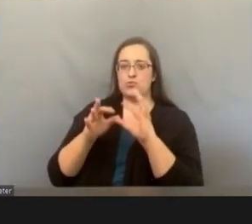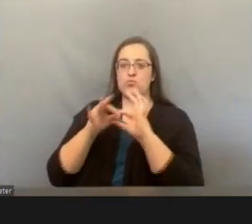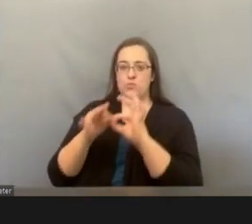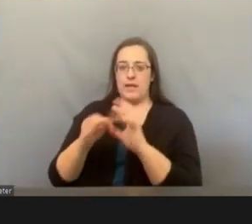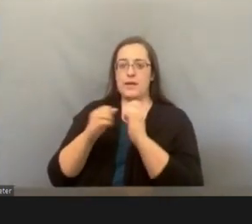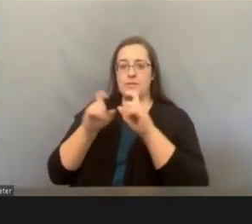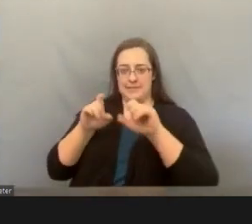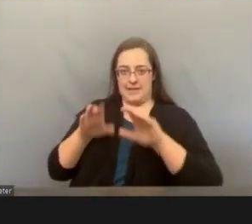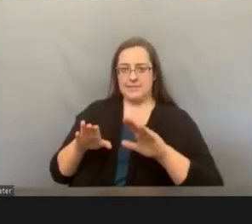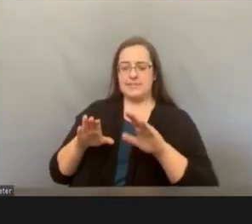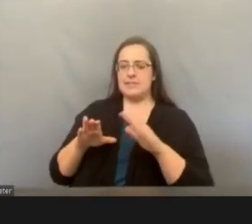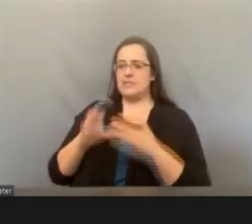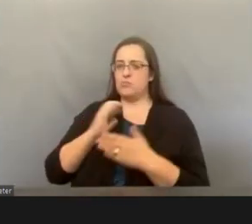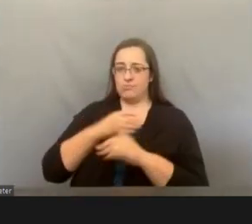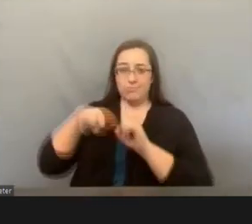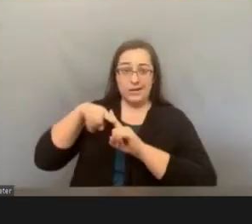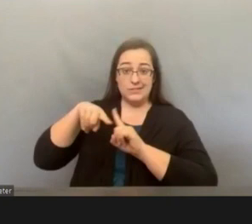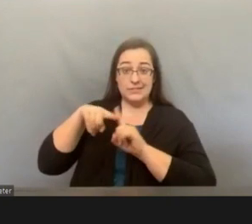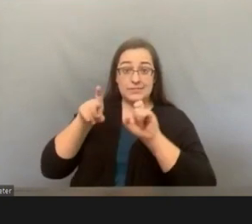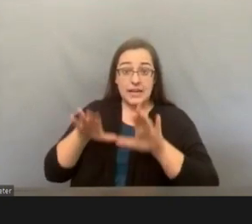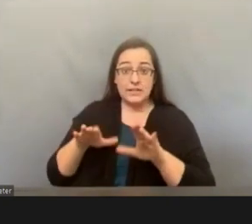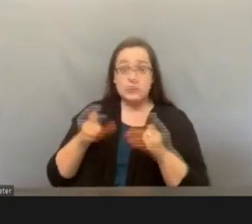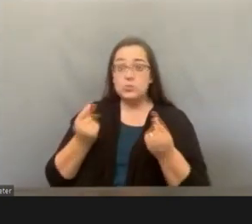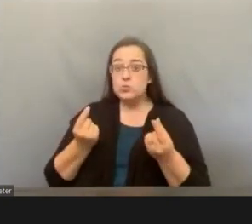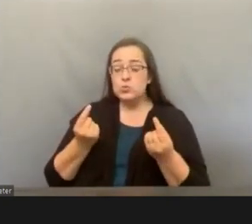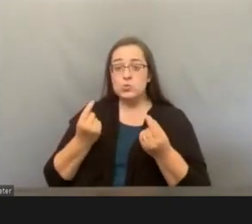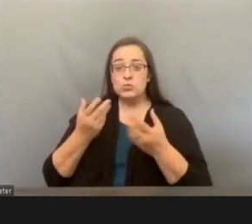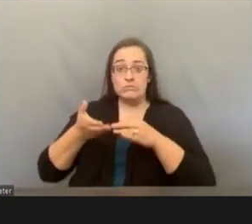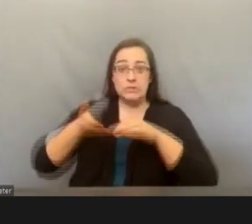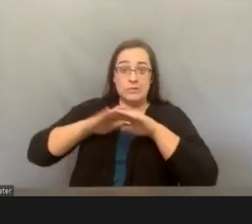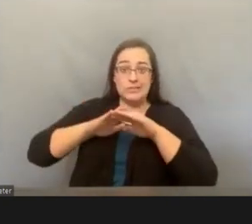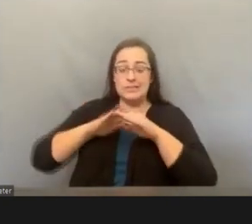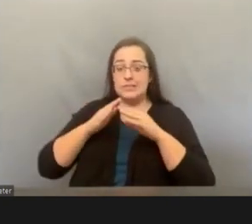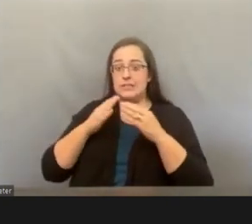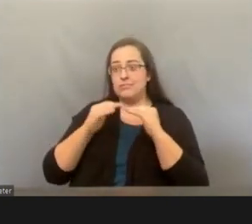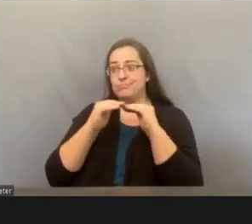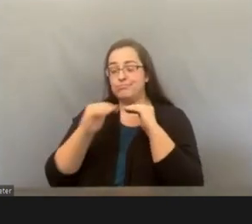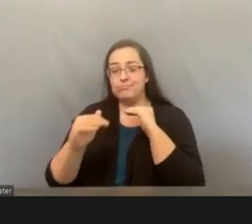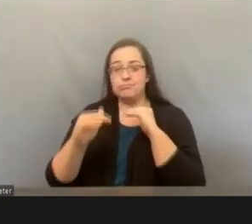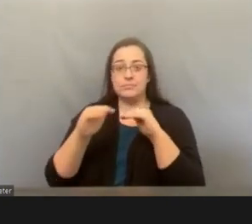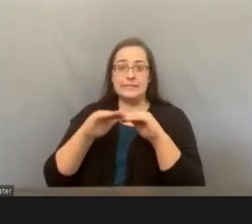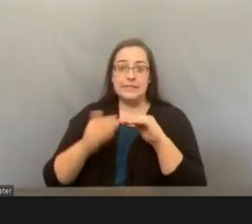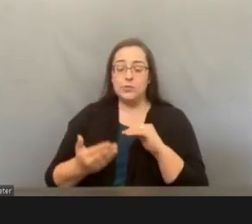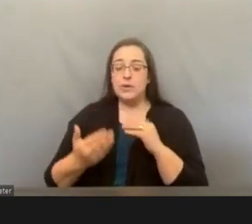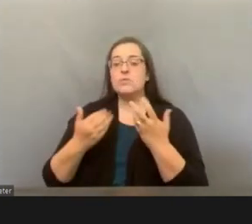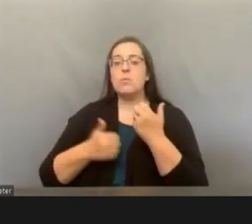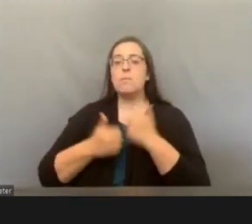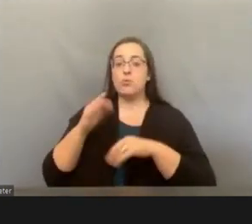GOVERNOR OF THE STATE LOOKING FOR? THERE WATCHING NUMBERS